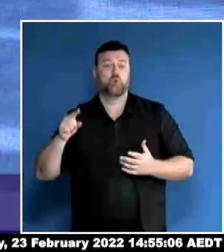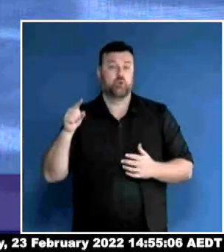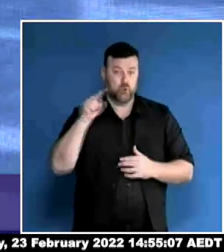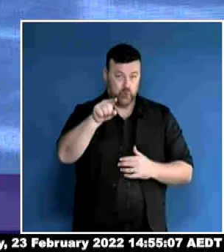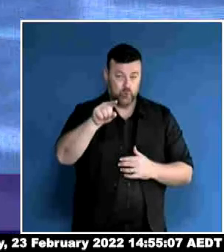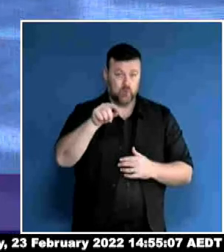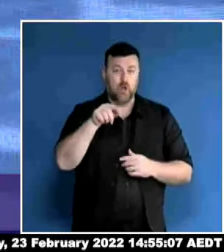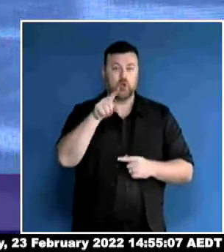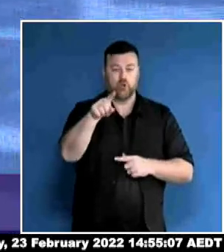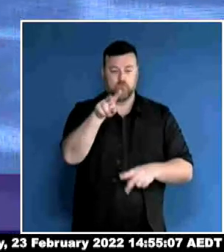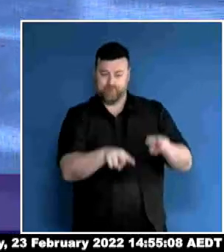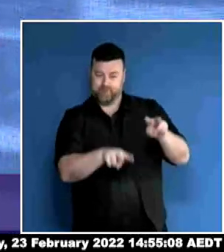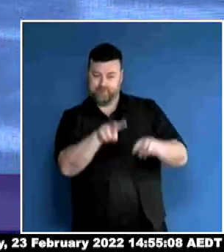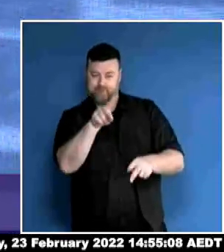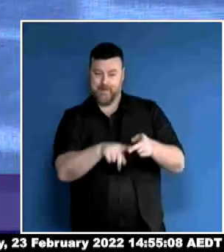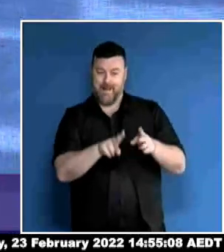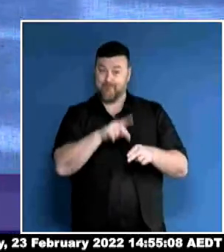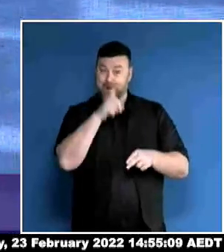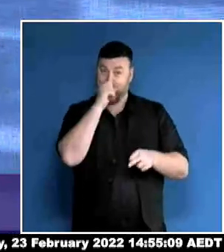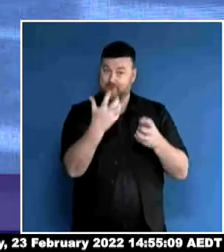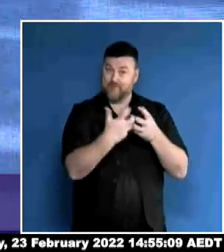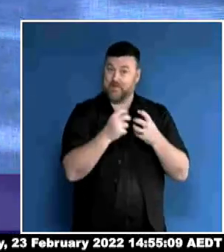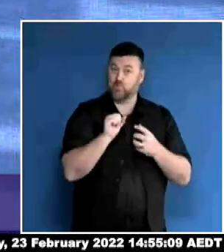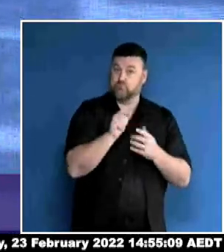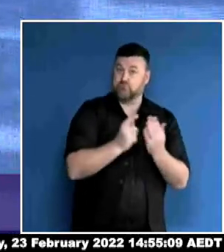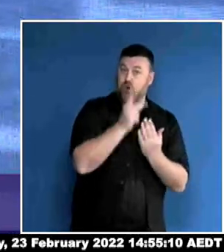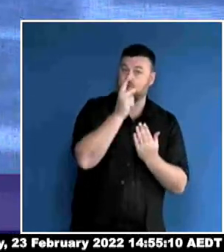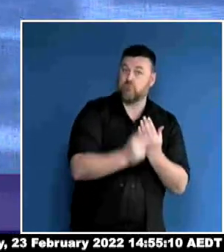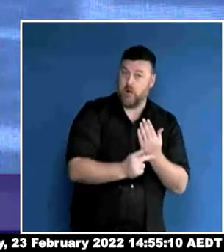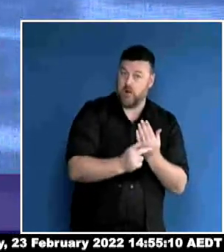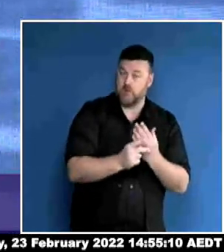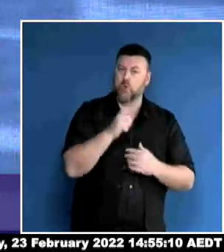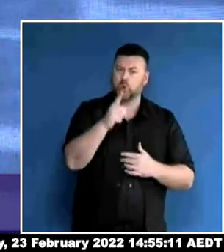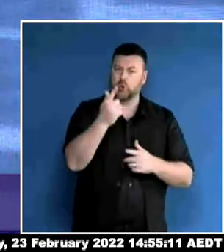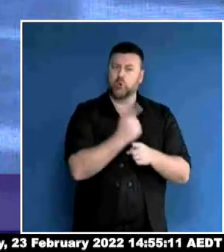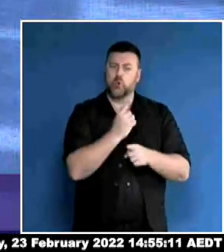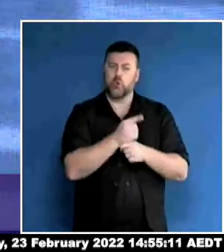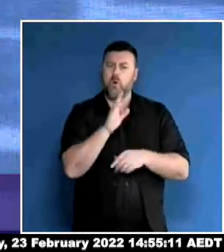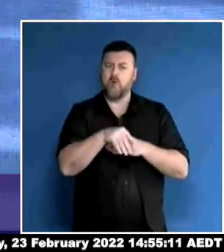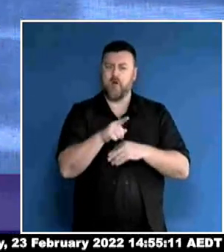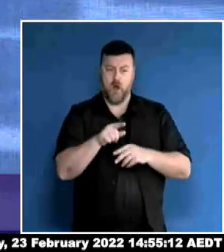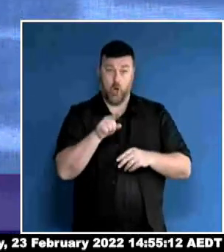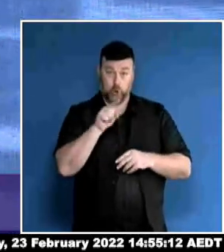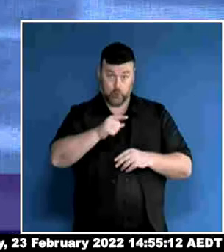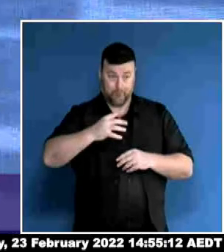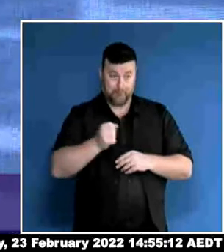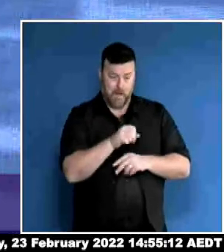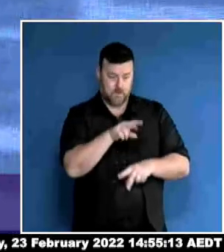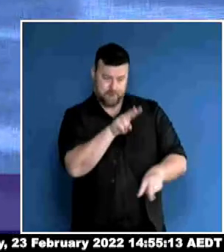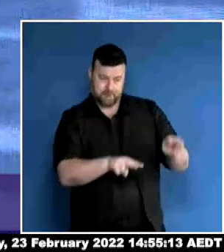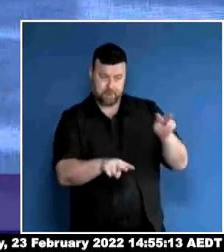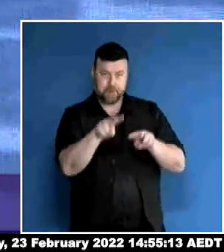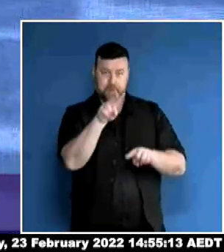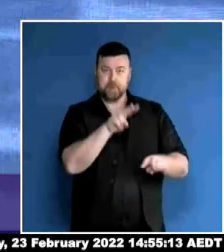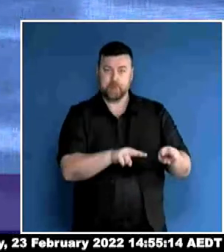You talk about your role in assessing the participants in the earlier part of your statement which we have addressed before the break.